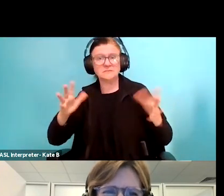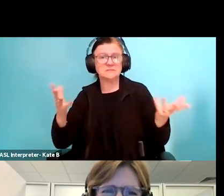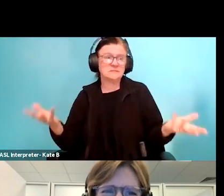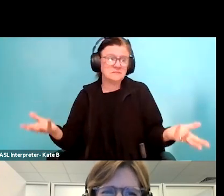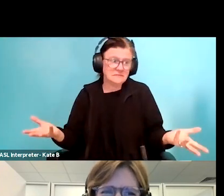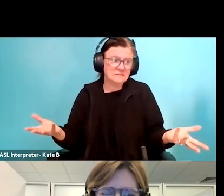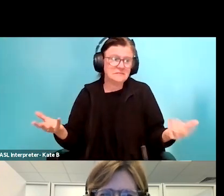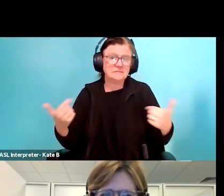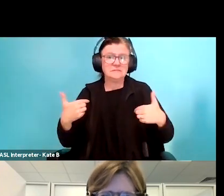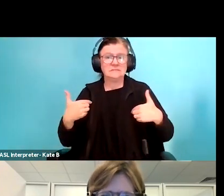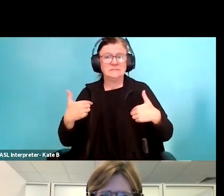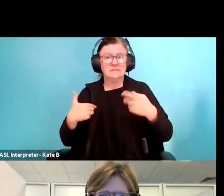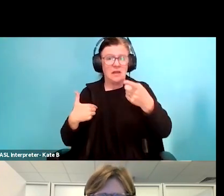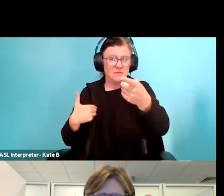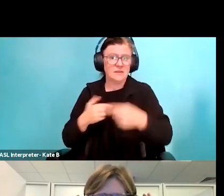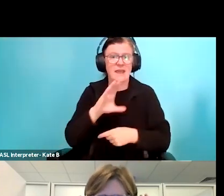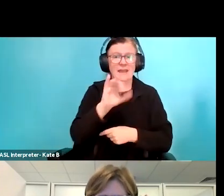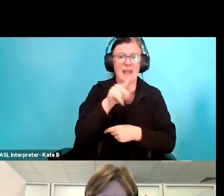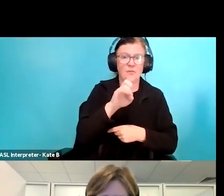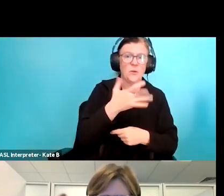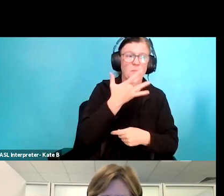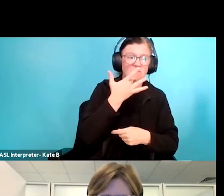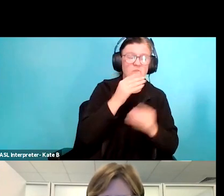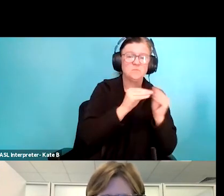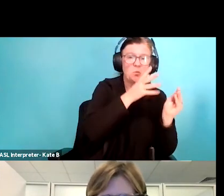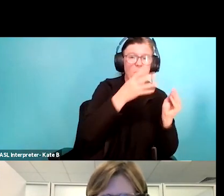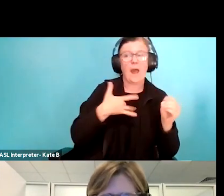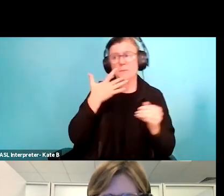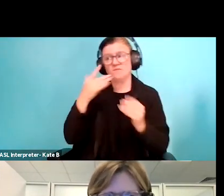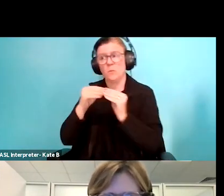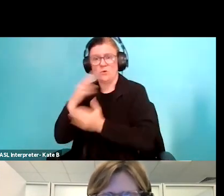I on the other hand prefer social face-to-face interactions. We can’t control for that